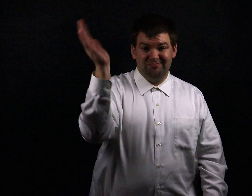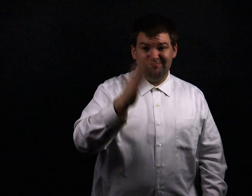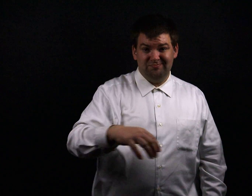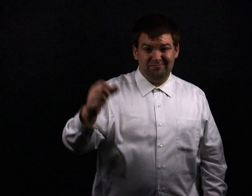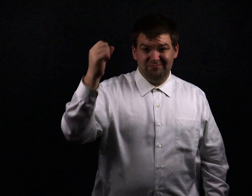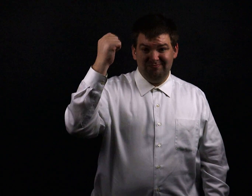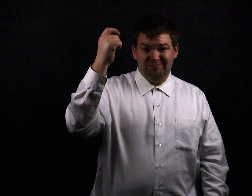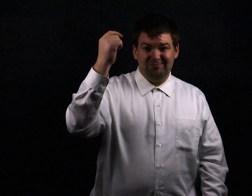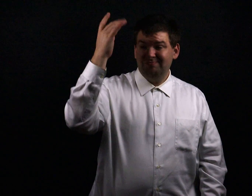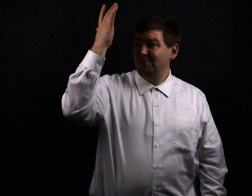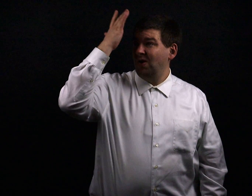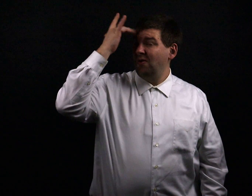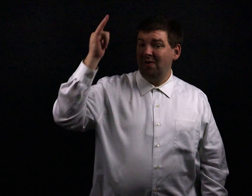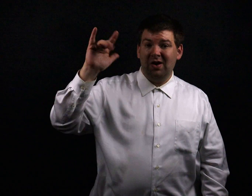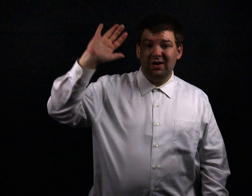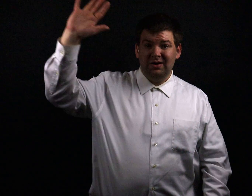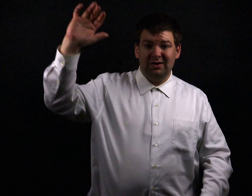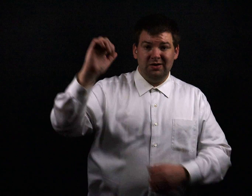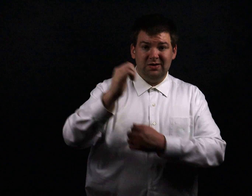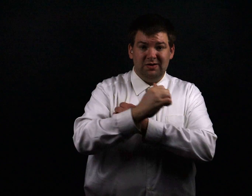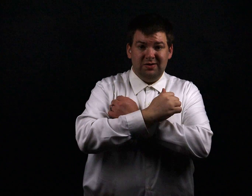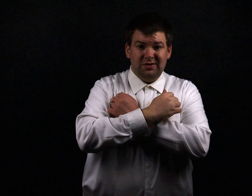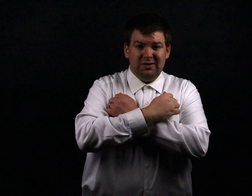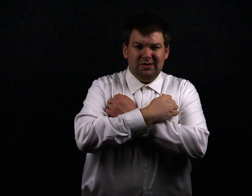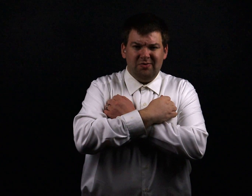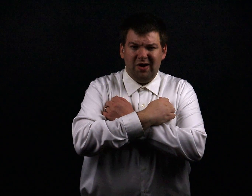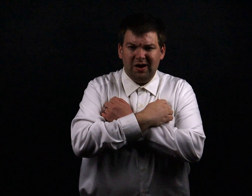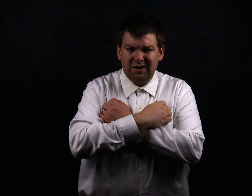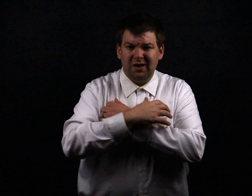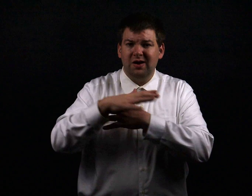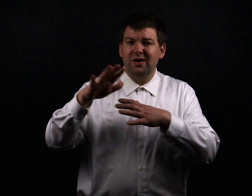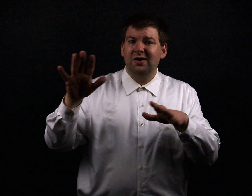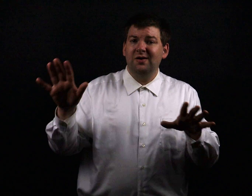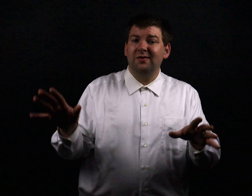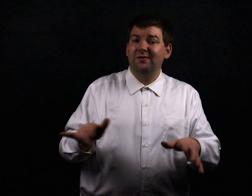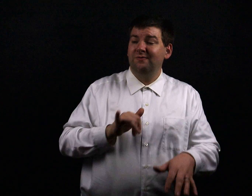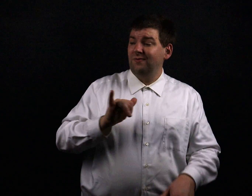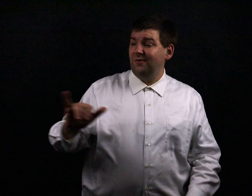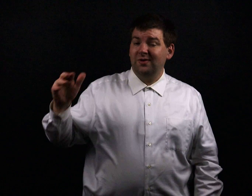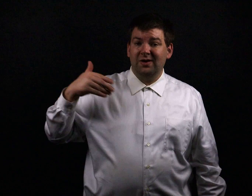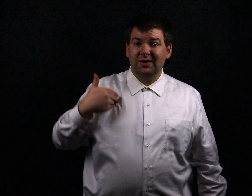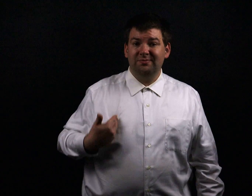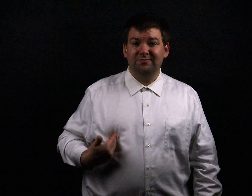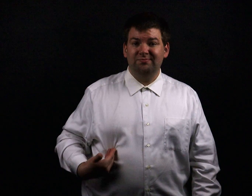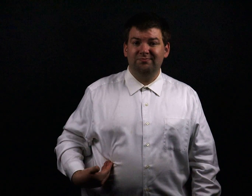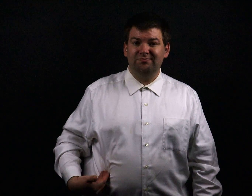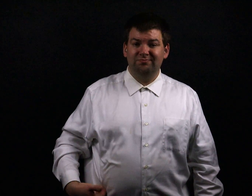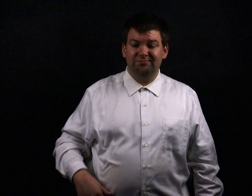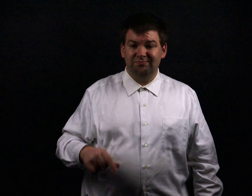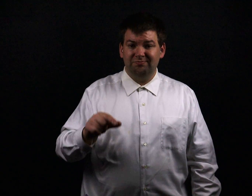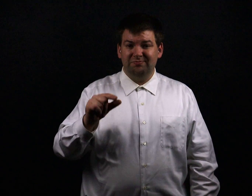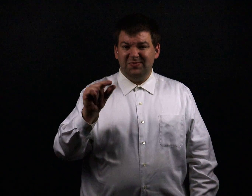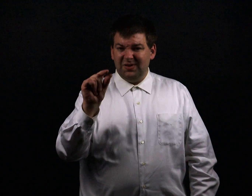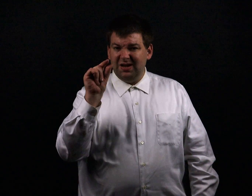I may never ever see why he would love someone like me a